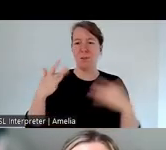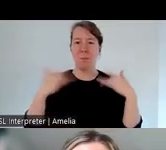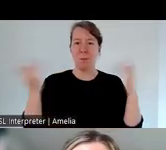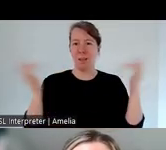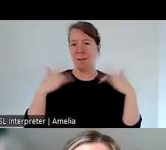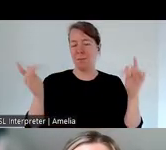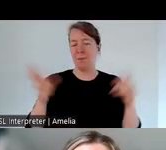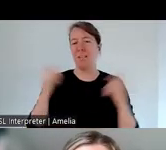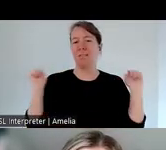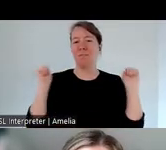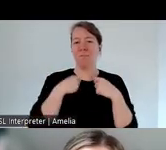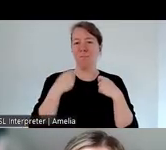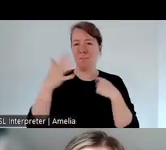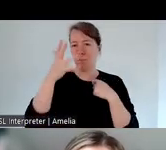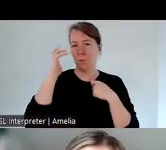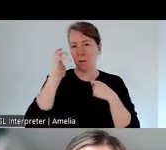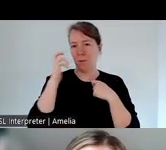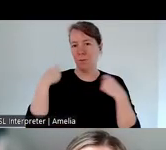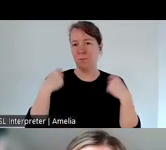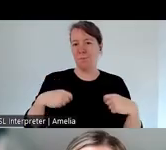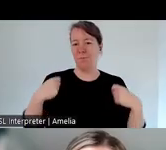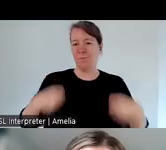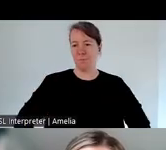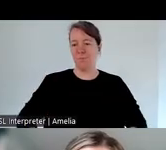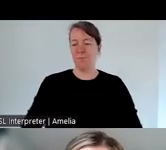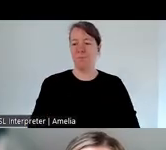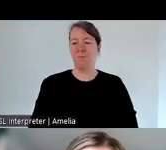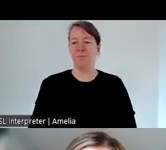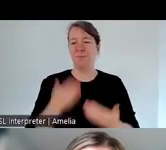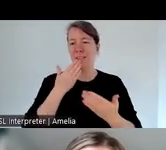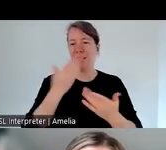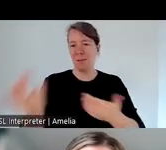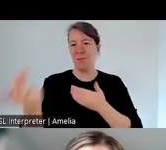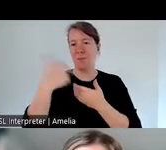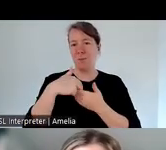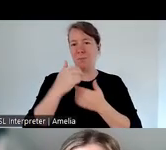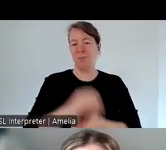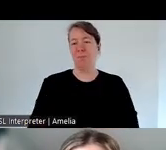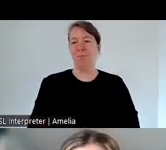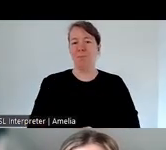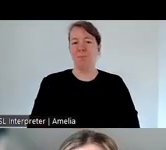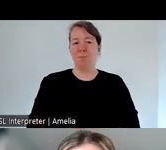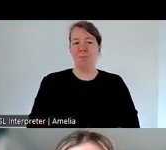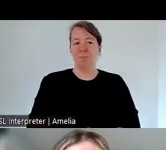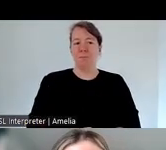Thank you for joining us. (Anna Flak) Alrighty, so a quick